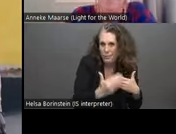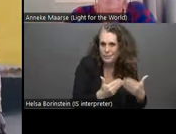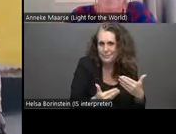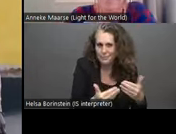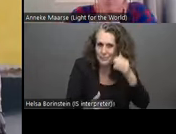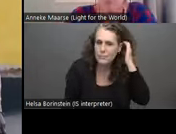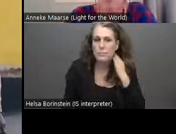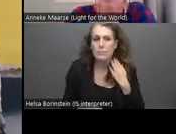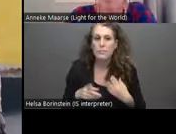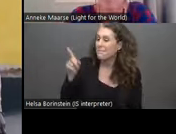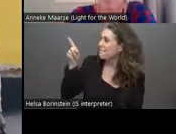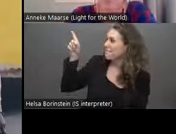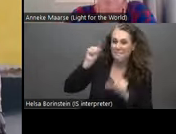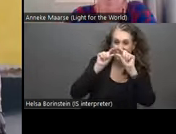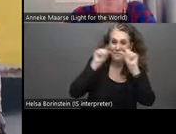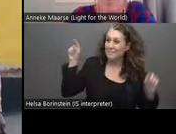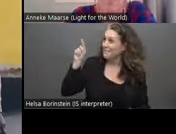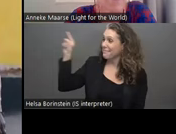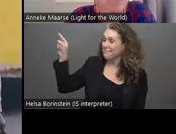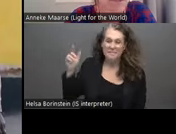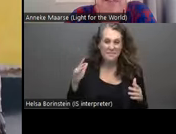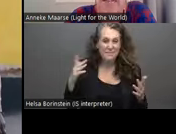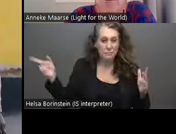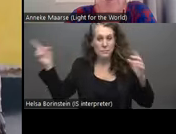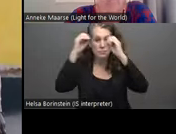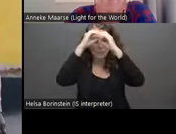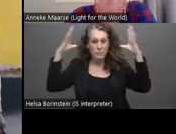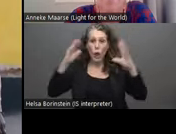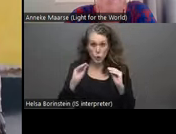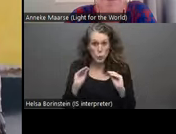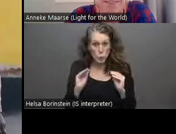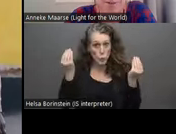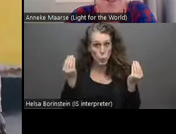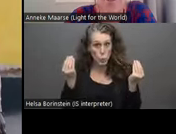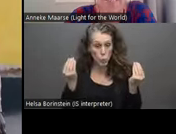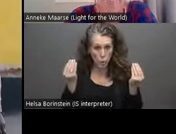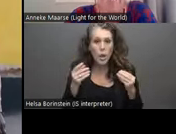facilitators, they are all young people with different types of impairments, themselves,